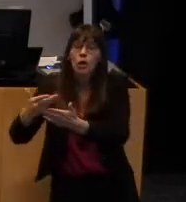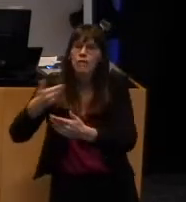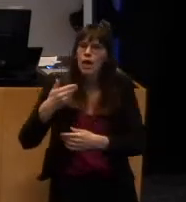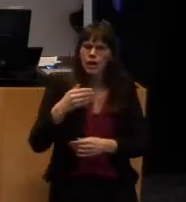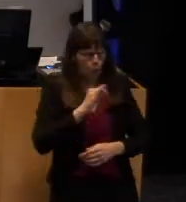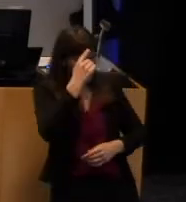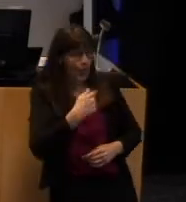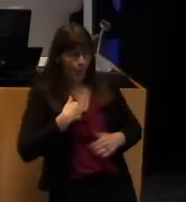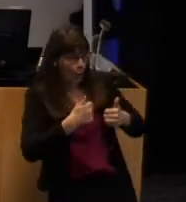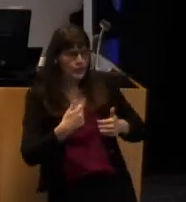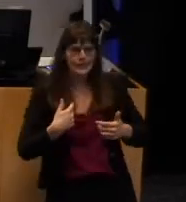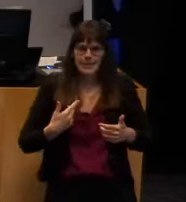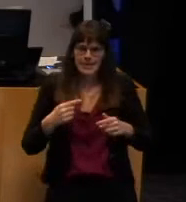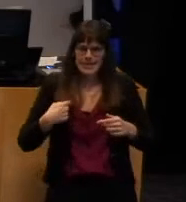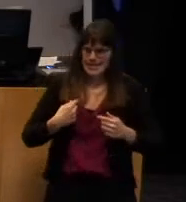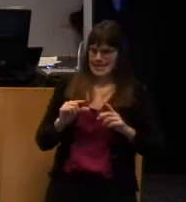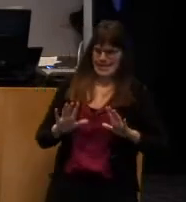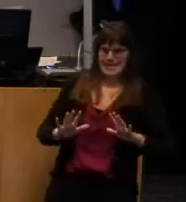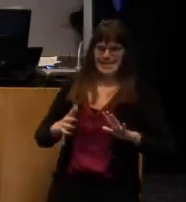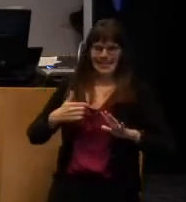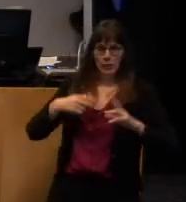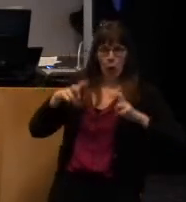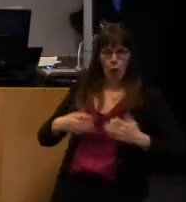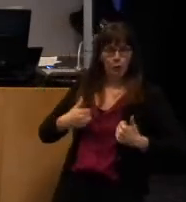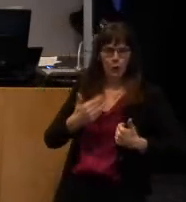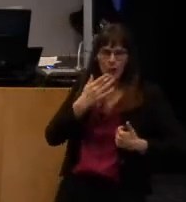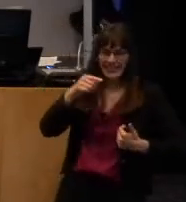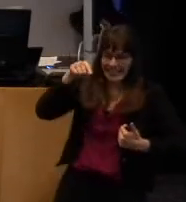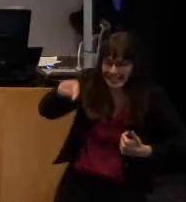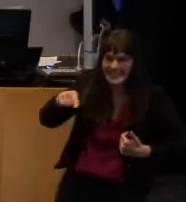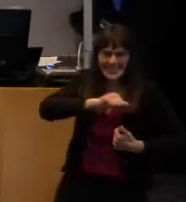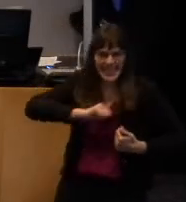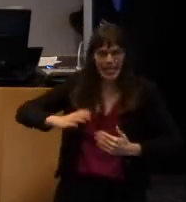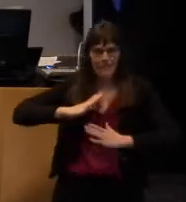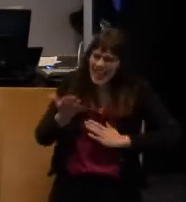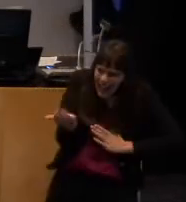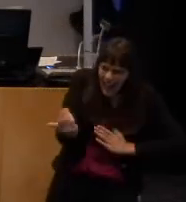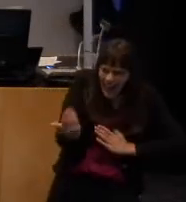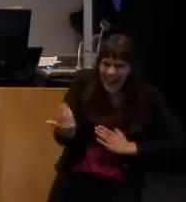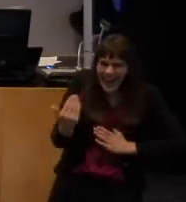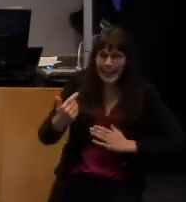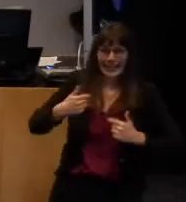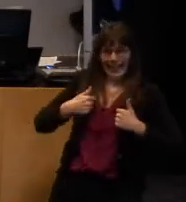which of course conflicts with the aim as a researcher where you want them to tell you what they did and why they did it.